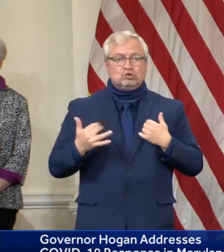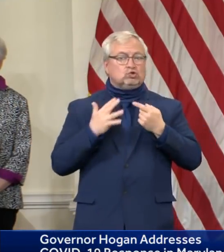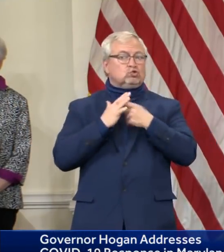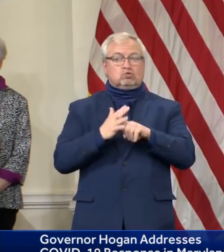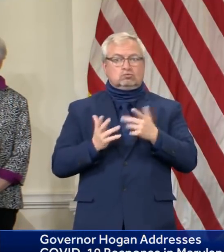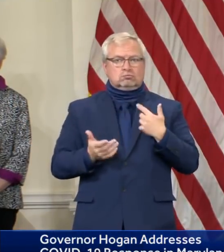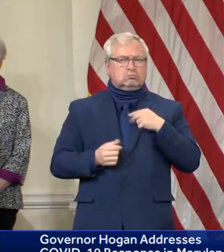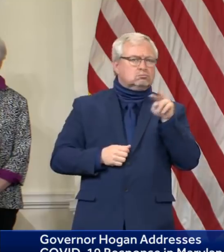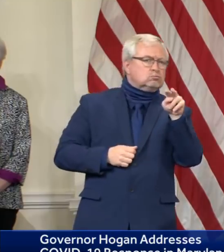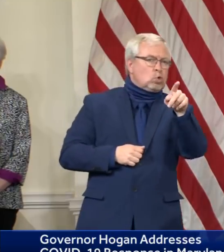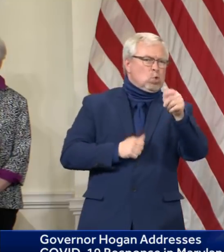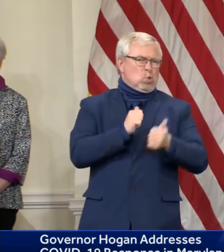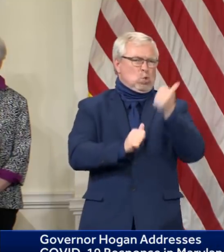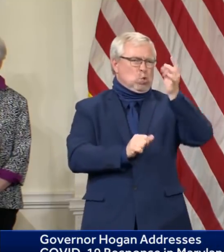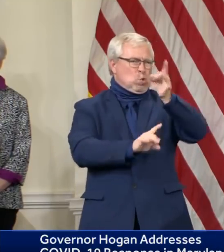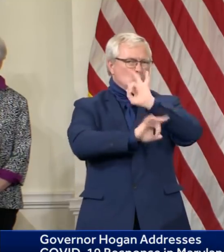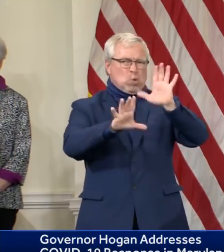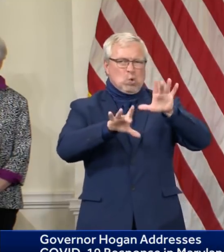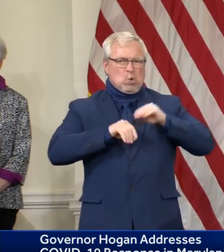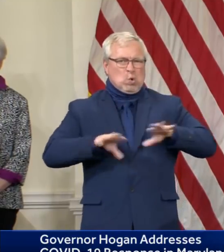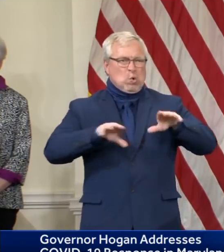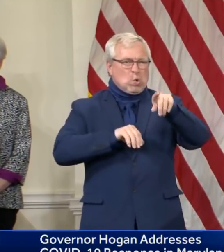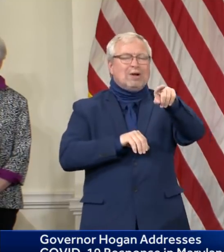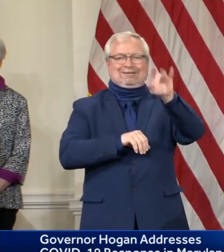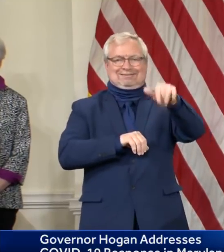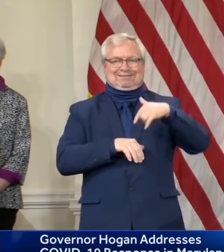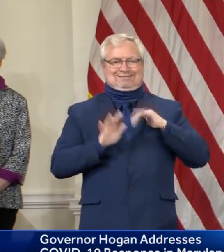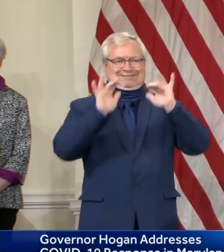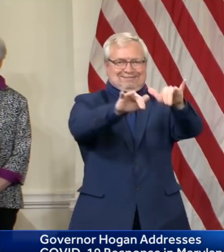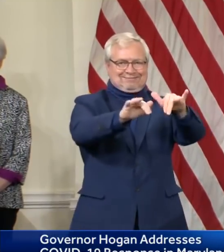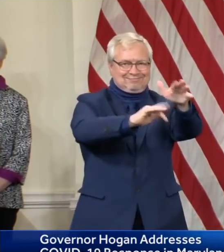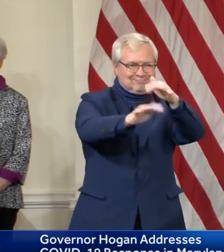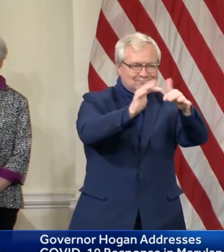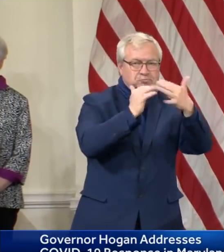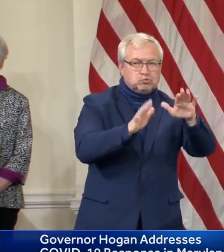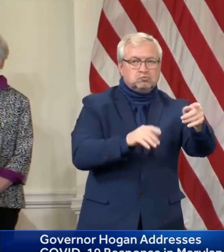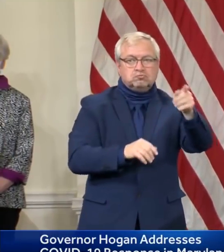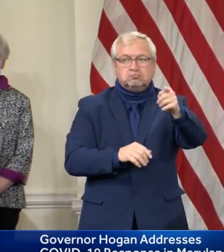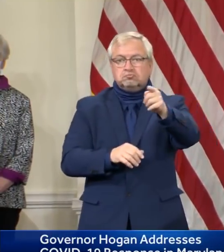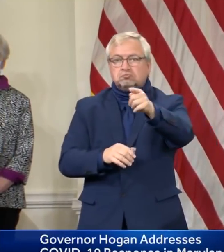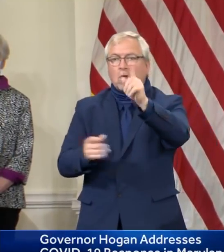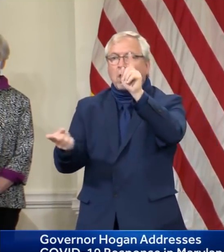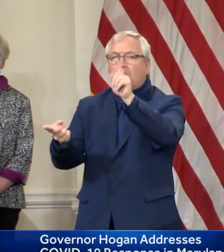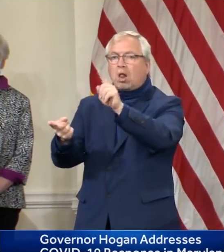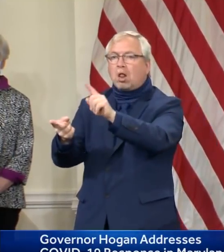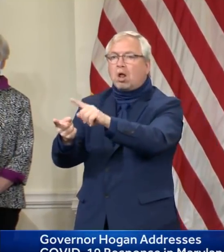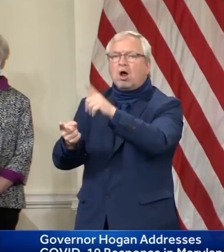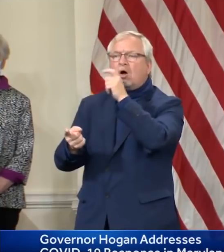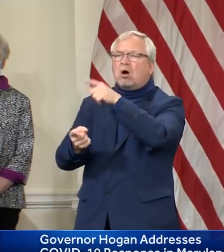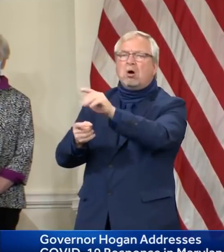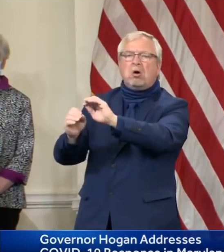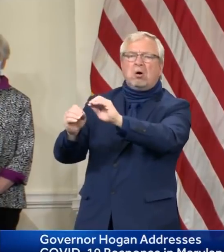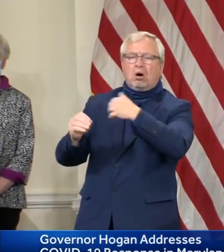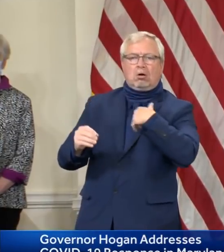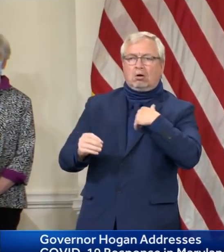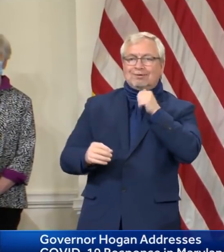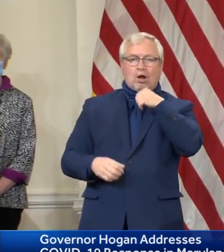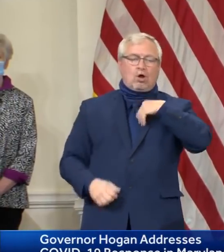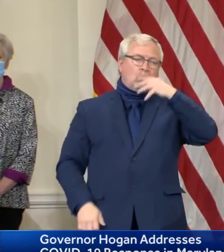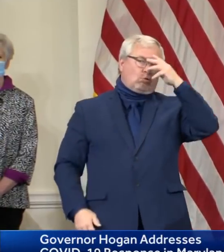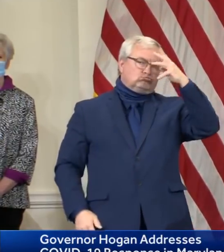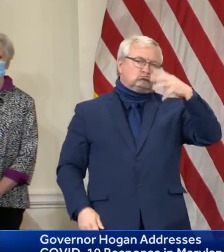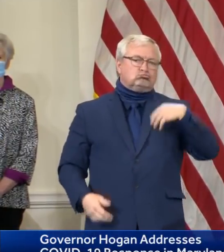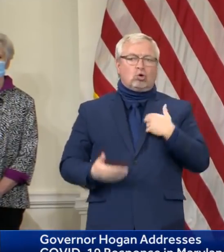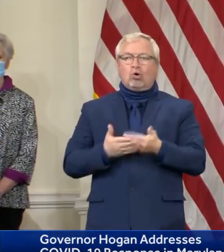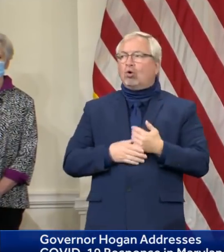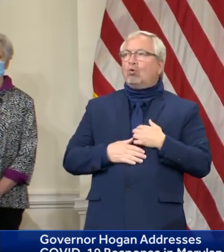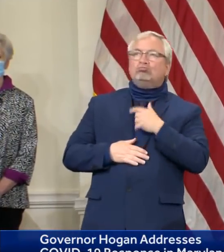WE’RE GOING THROUGH IT SYSTEMATIC AND WITH THE HOTTEST ONES WITH THE BIGGEST PROBLEMS AND WORKING OUR WAY DOWN THE LIST.